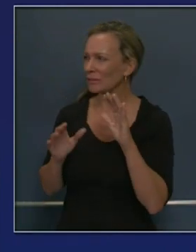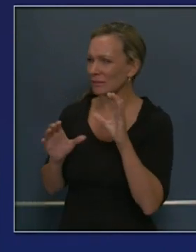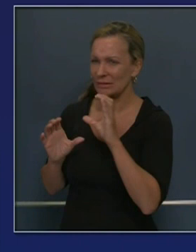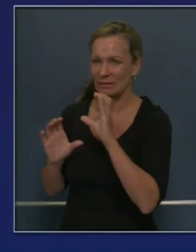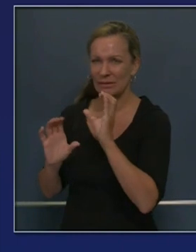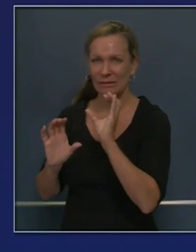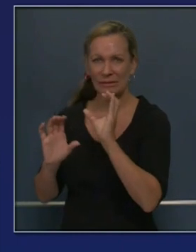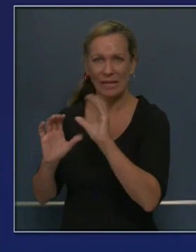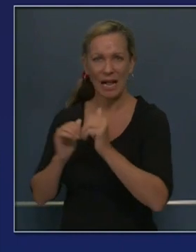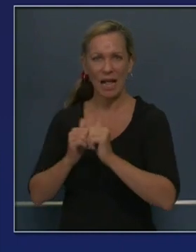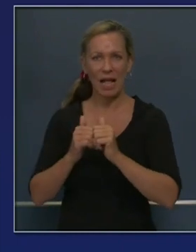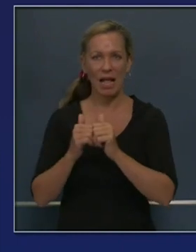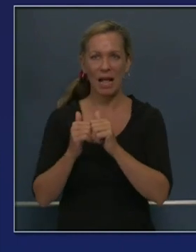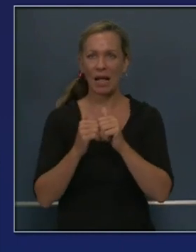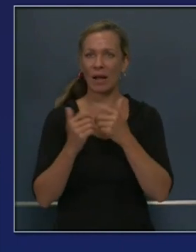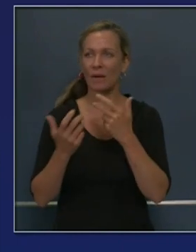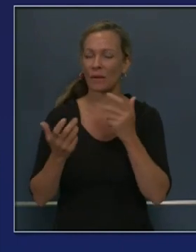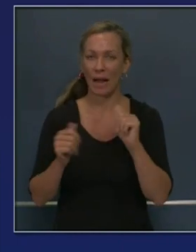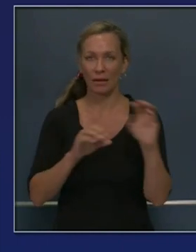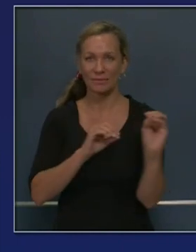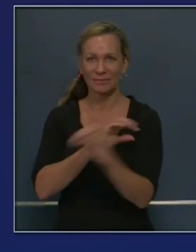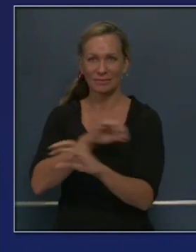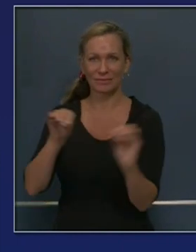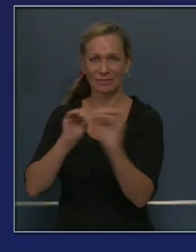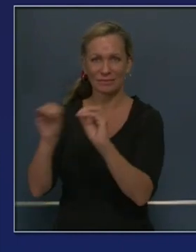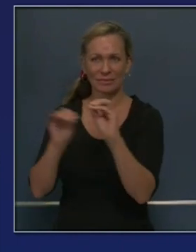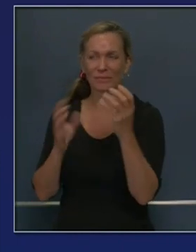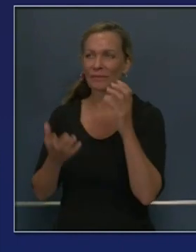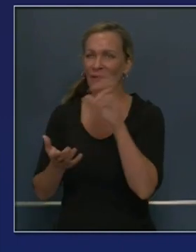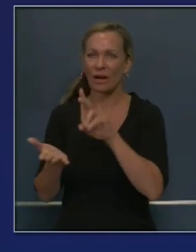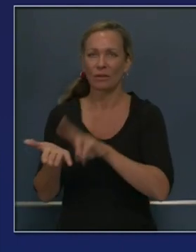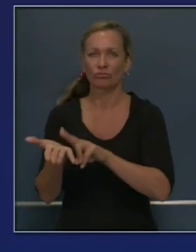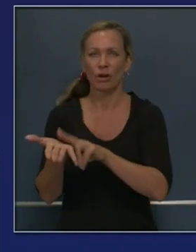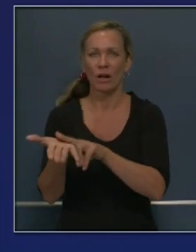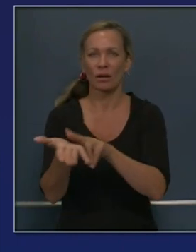PARKS YESTERDAY IN SANTA CRUZ. OTHERS WERE WITH THE FEE THAT MAY BE IN NEED OF SHELTERS SO WE CONTINUE TO BUILD OUR